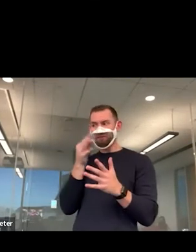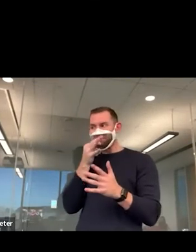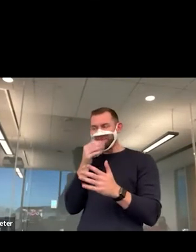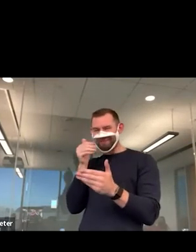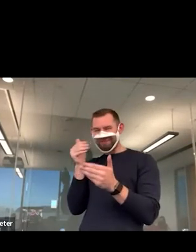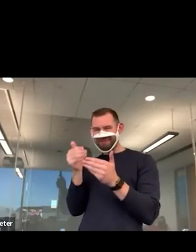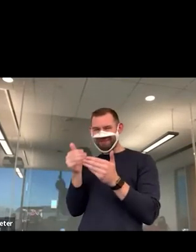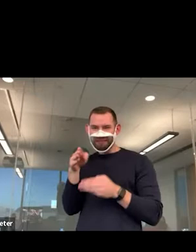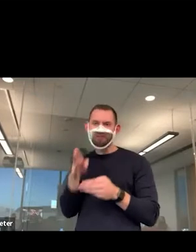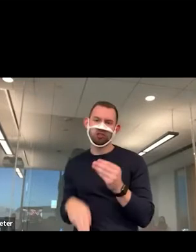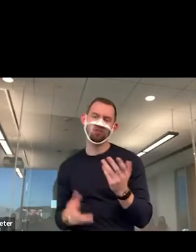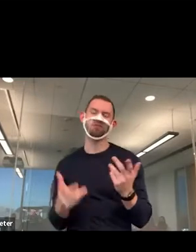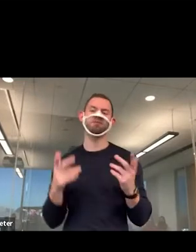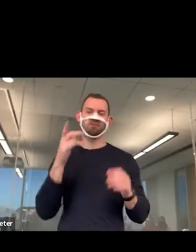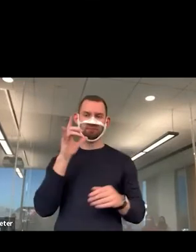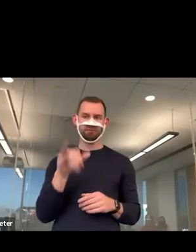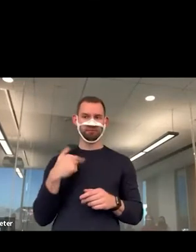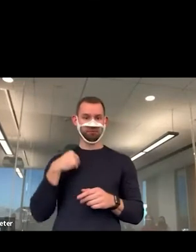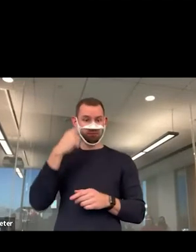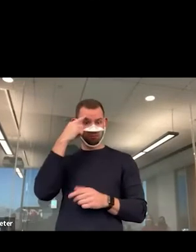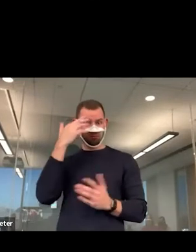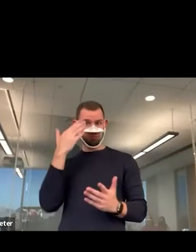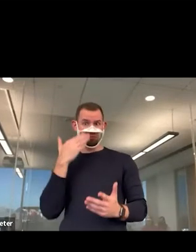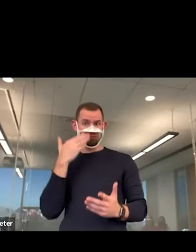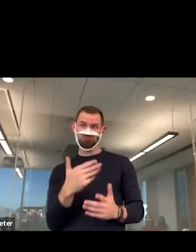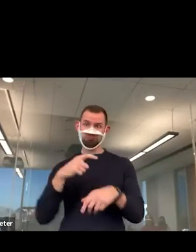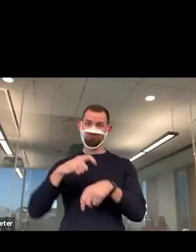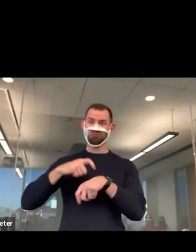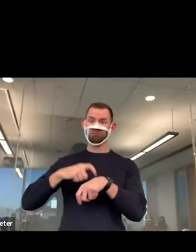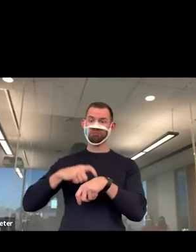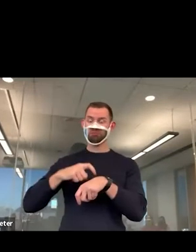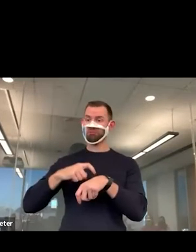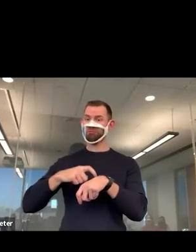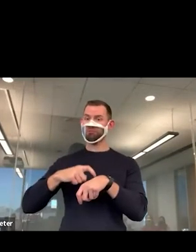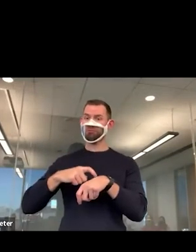and i thought this is a good time this country isn't going to want to jump back into a war this